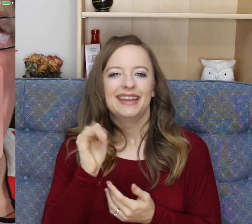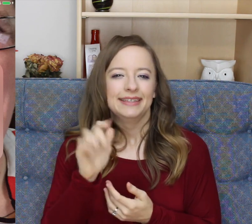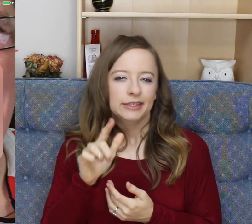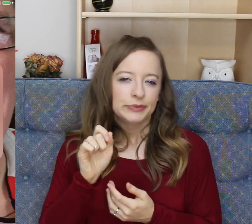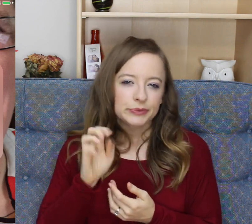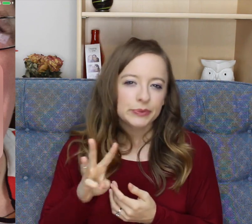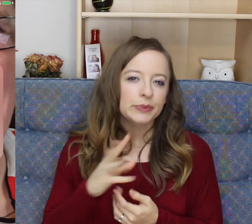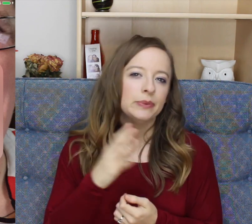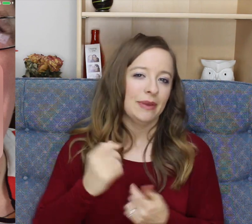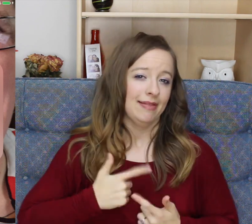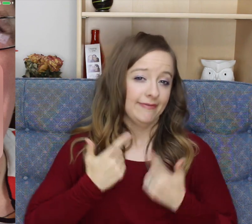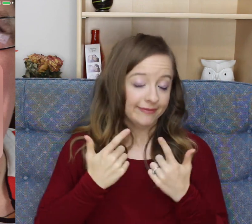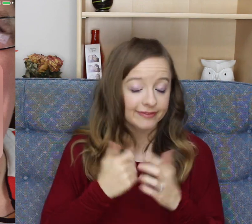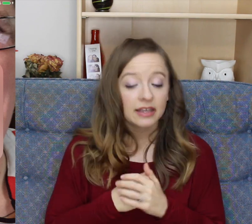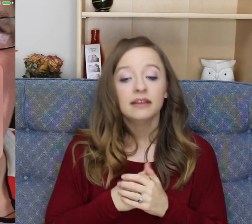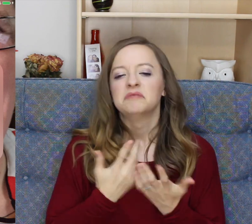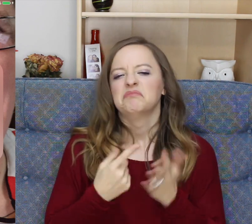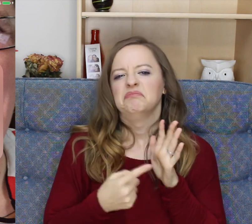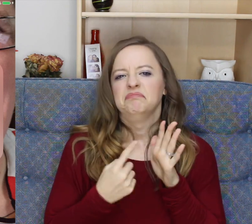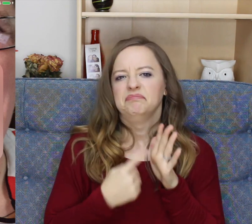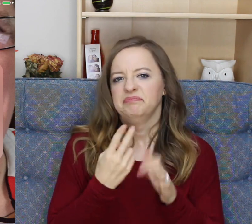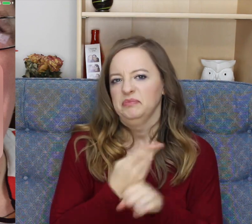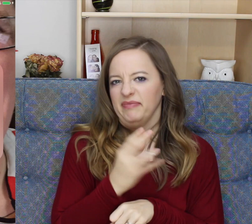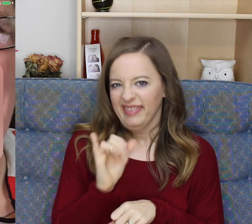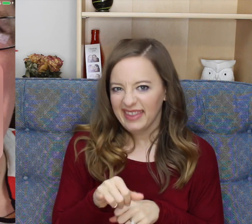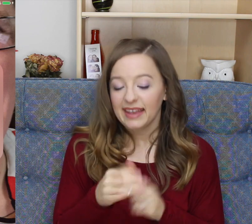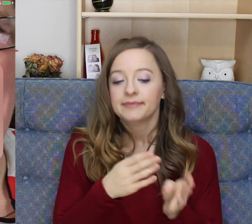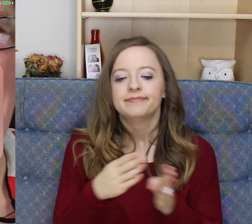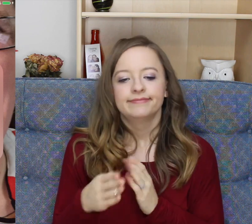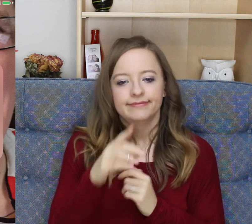for my ASL Stew and ASL Stew Life. So sometimes I will